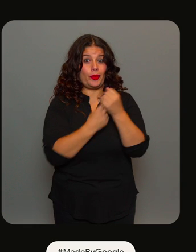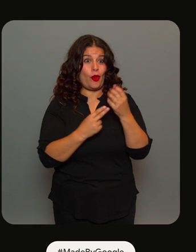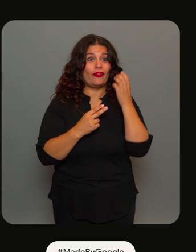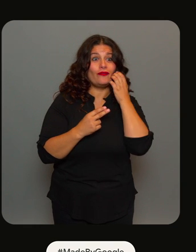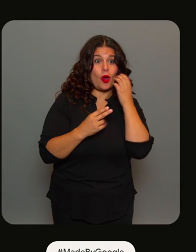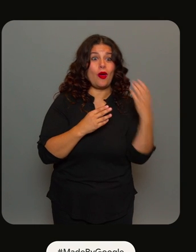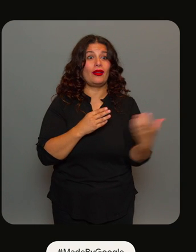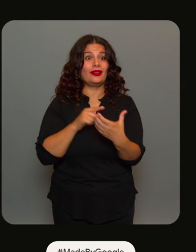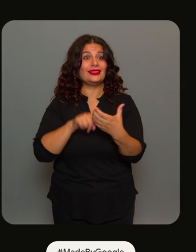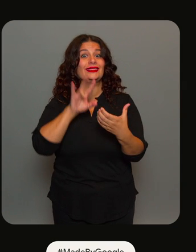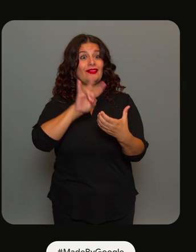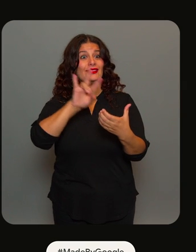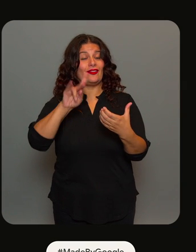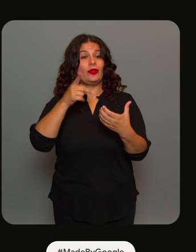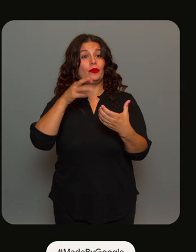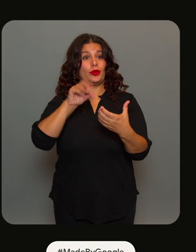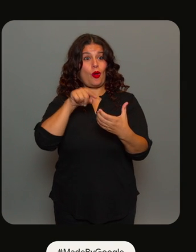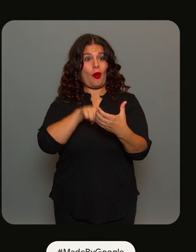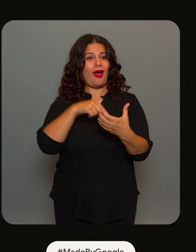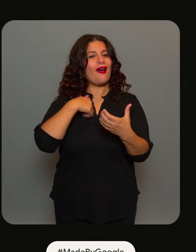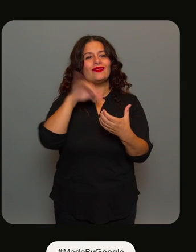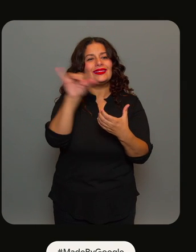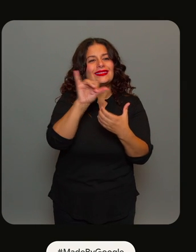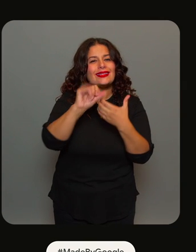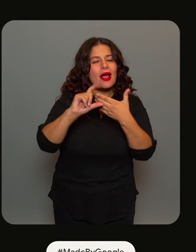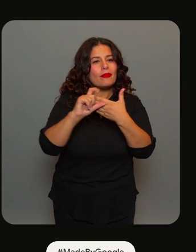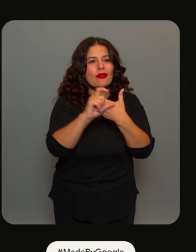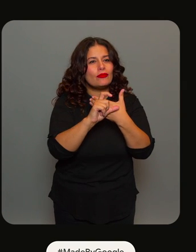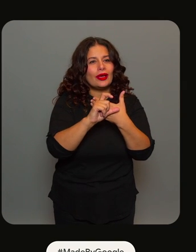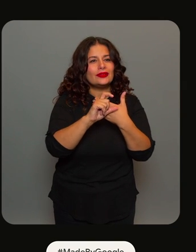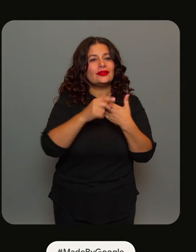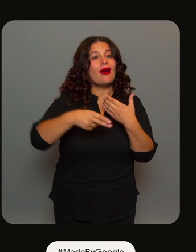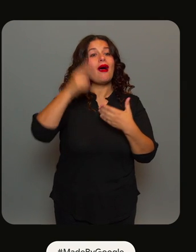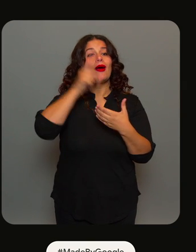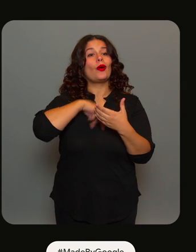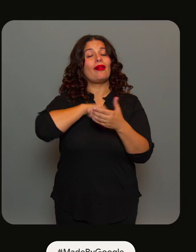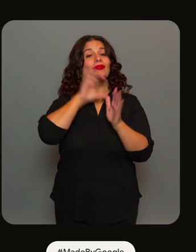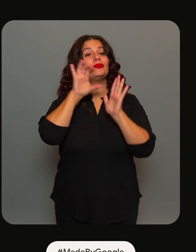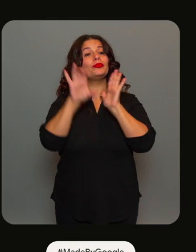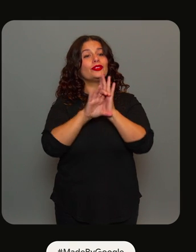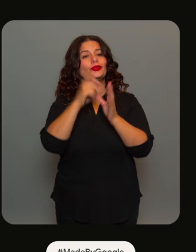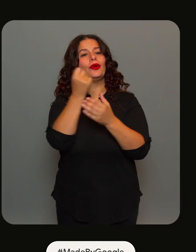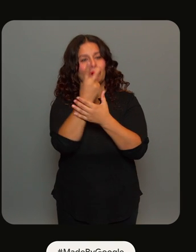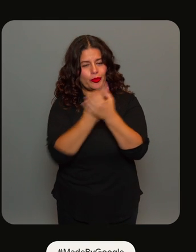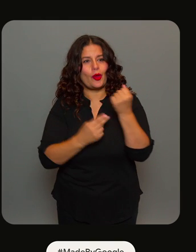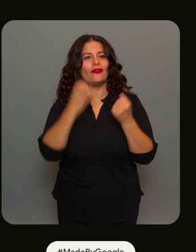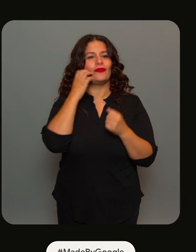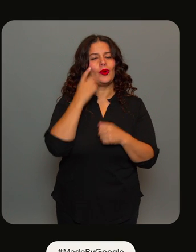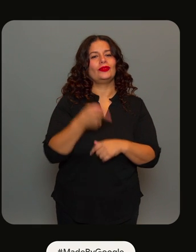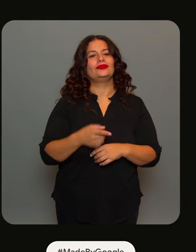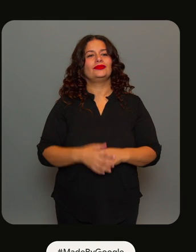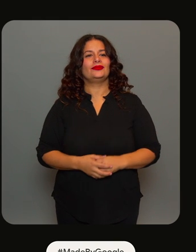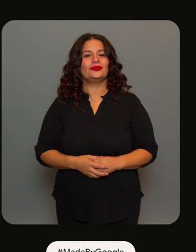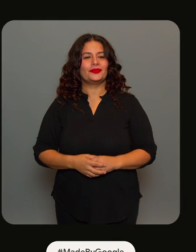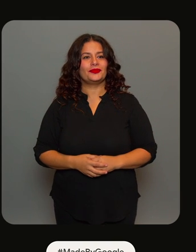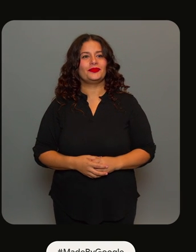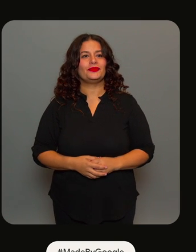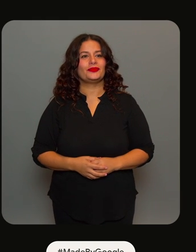can get this high-quality 2x shot on both Pixel 7 Pro and Pixel 7. Okay.